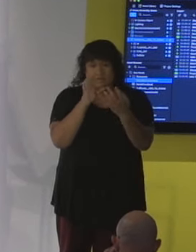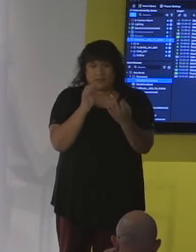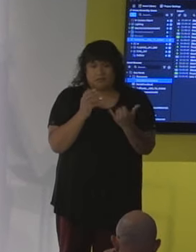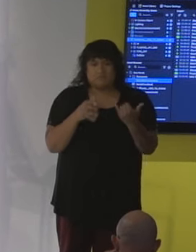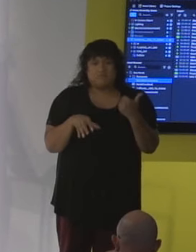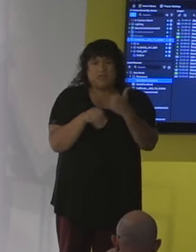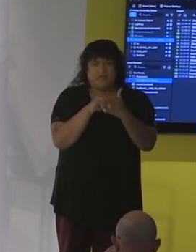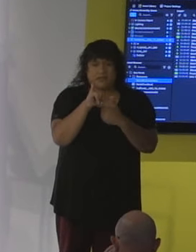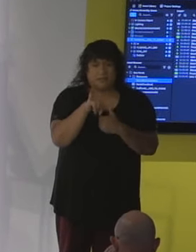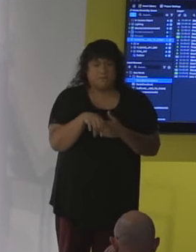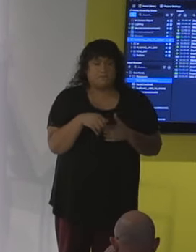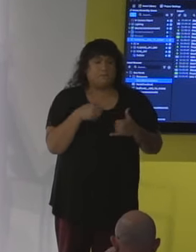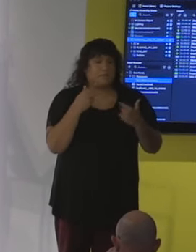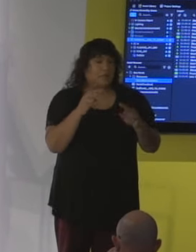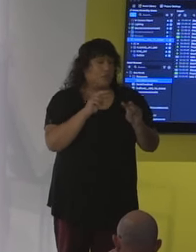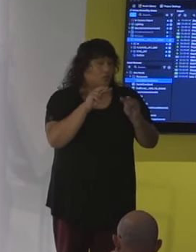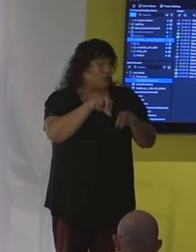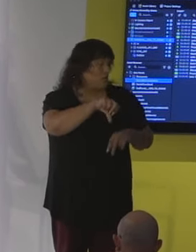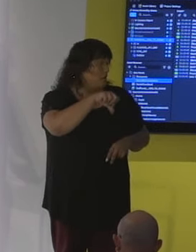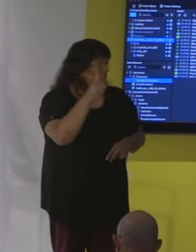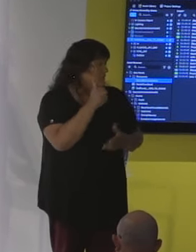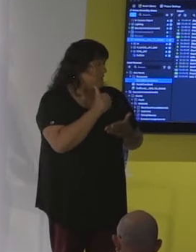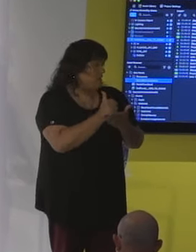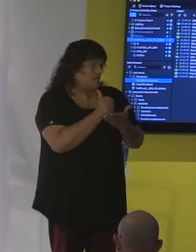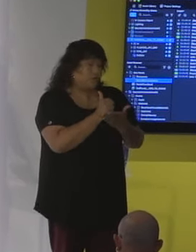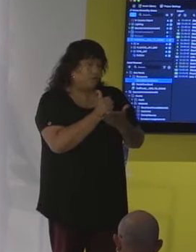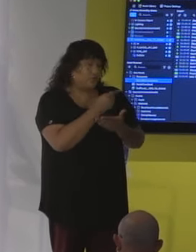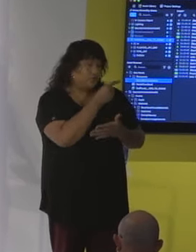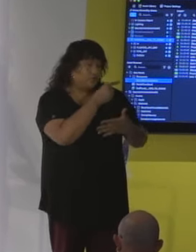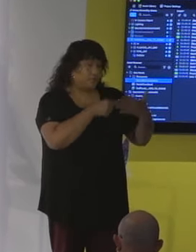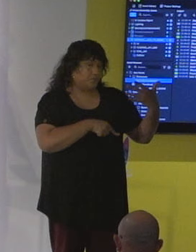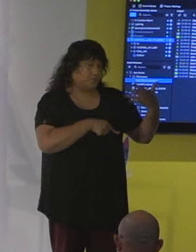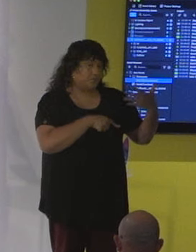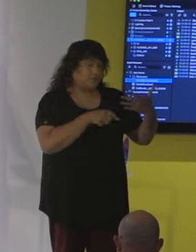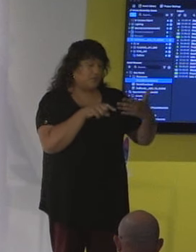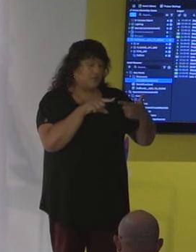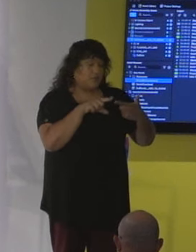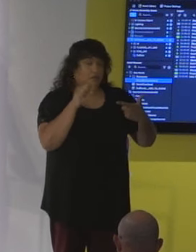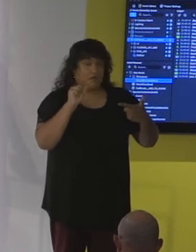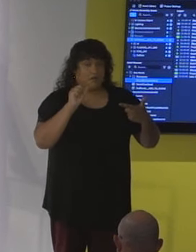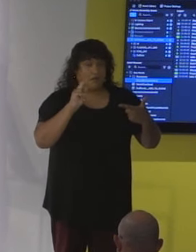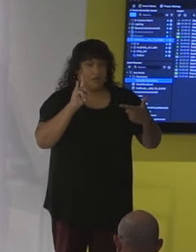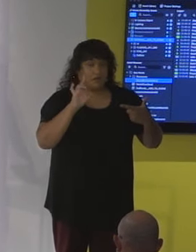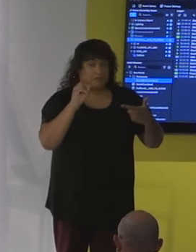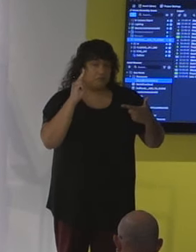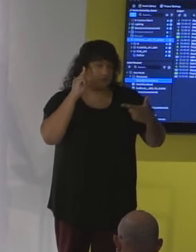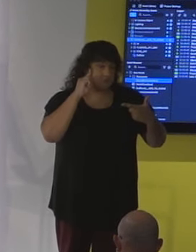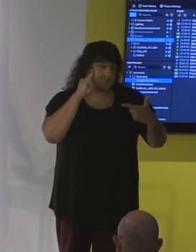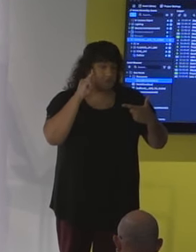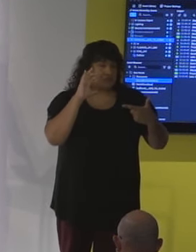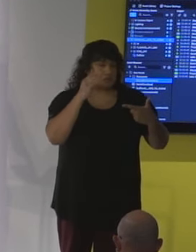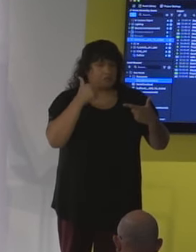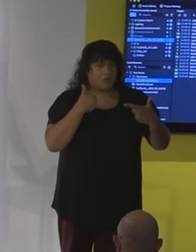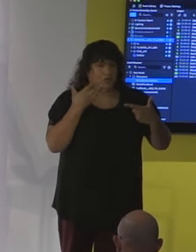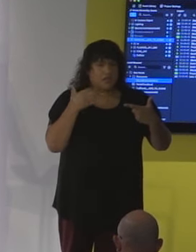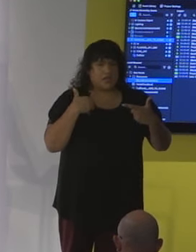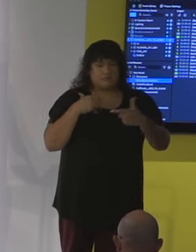So, let's look at our other helpers. Let's add some audio. A second comes with some default sounds. So, hover,